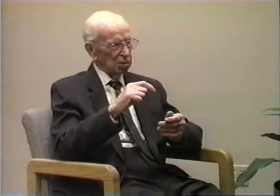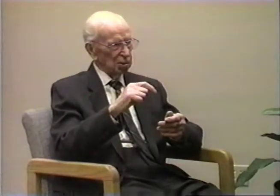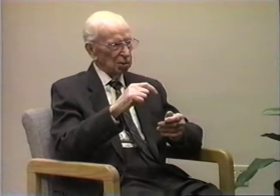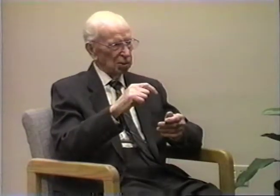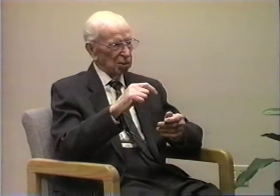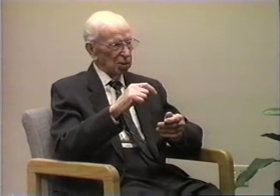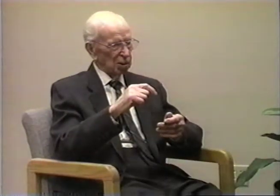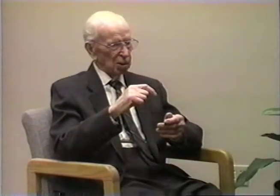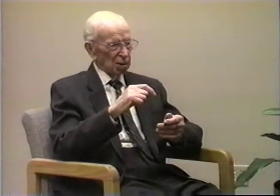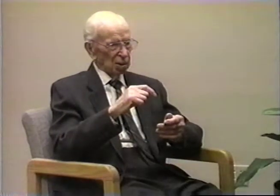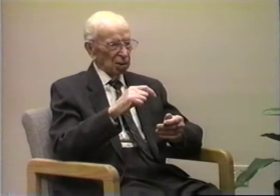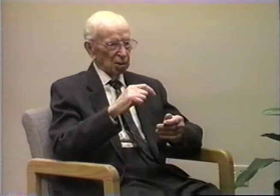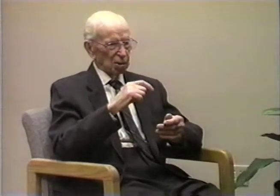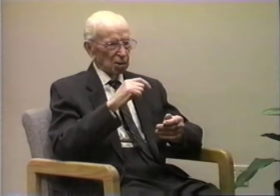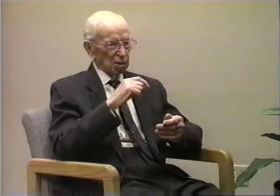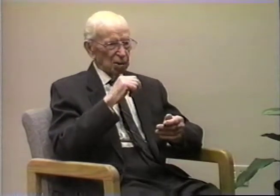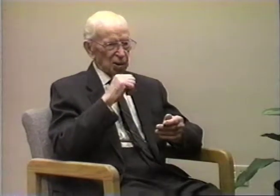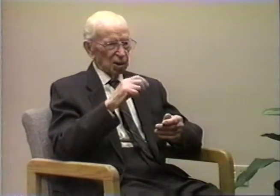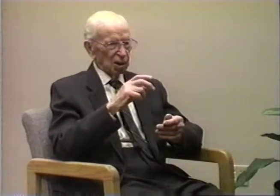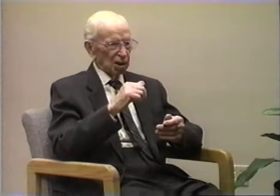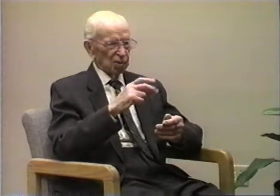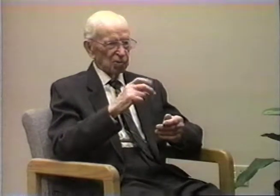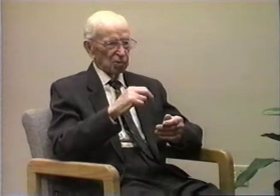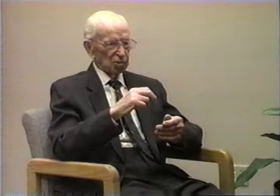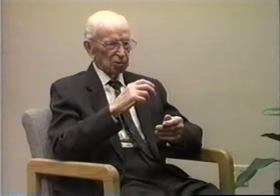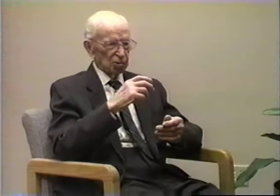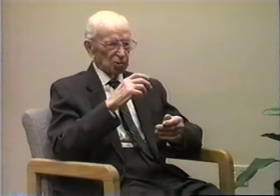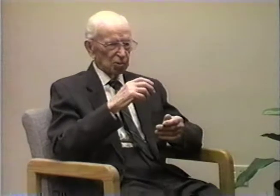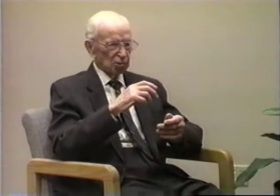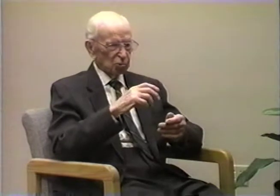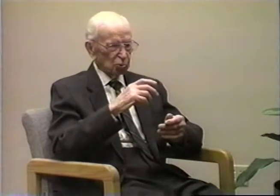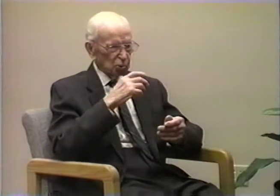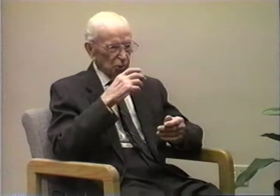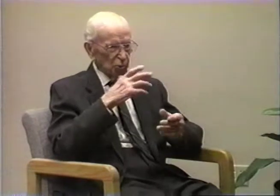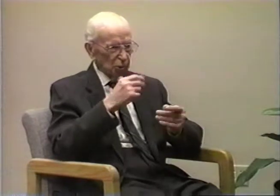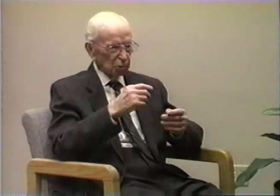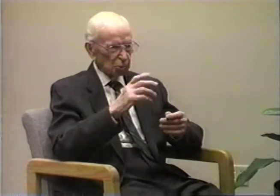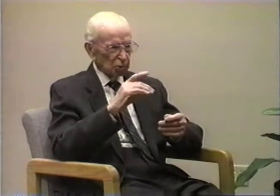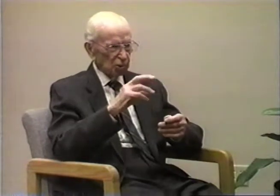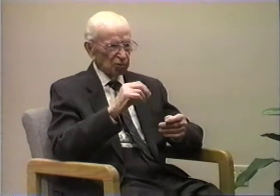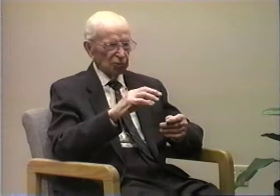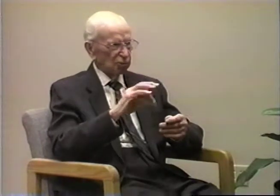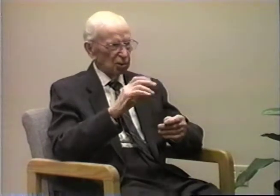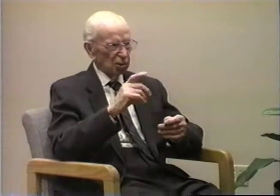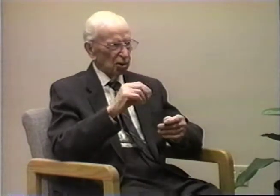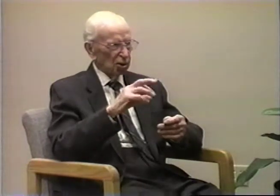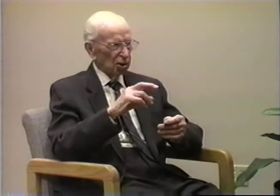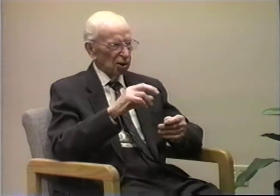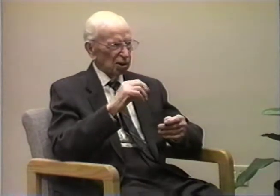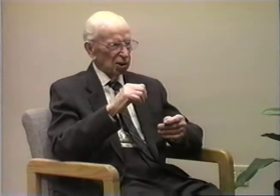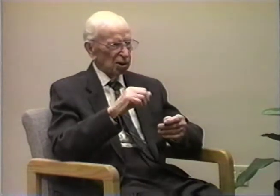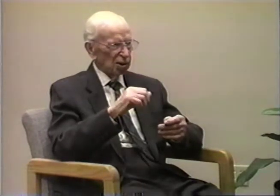Yes, yes in the basement, but in the basement, it was just too wet,